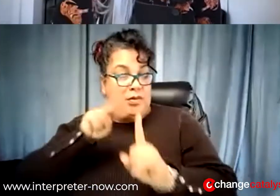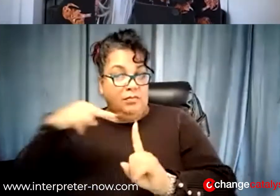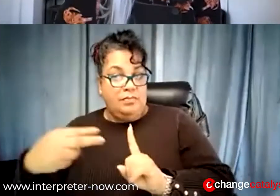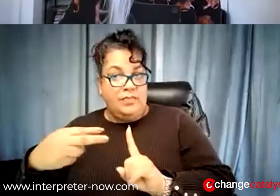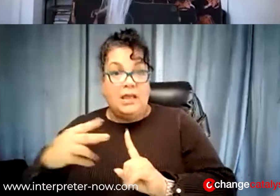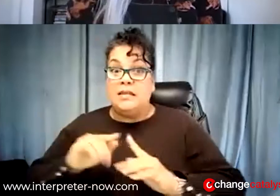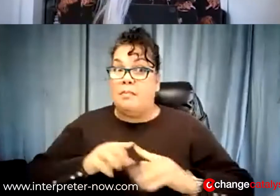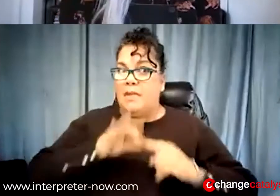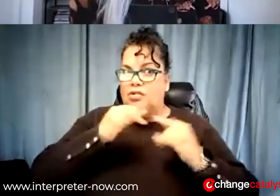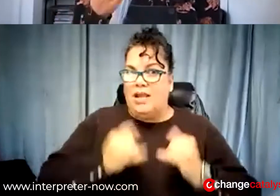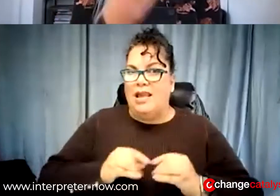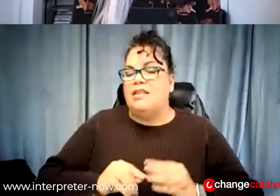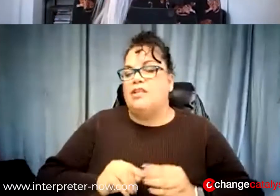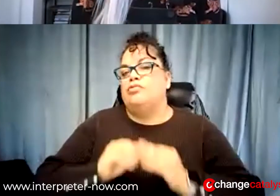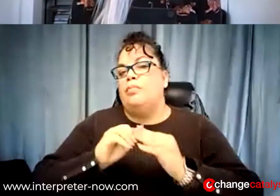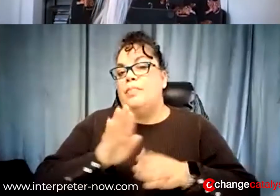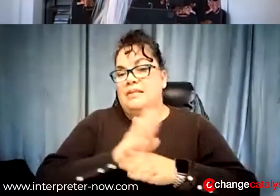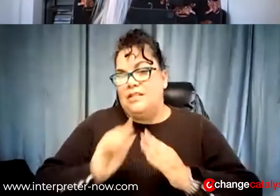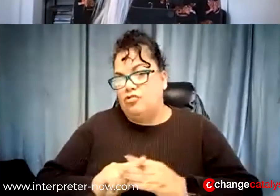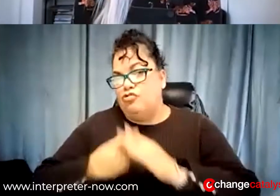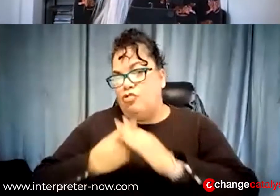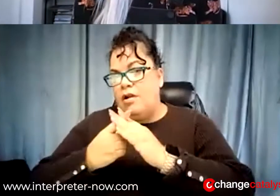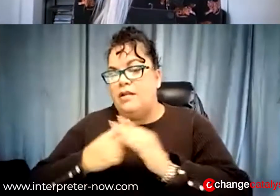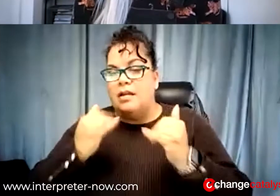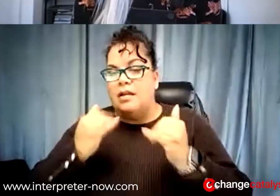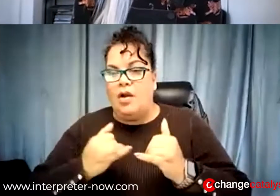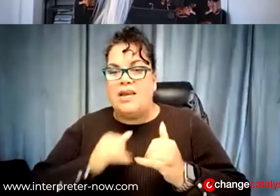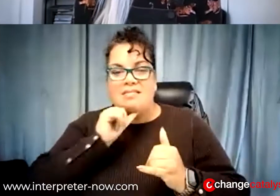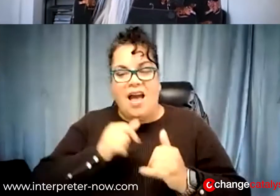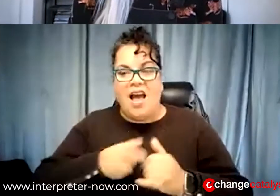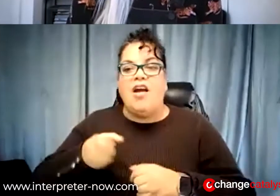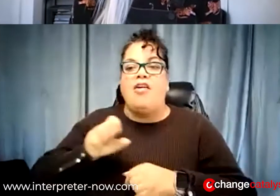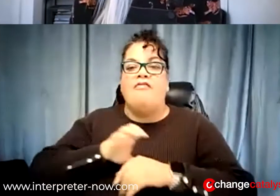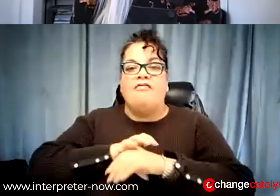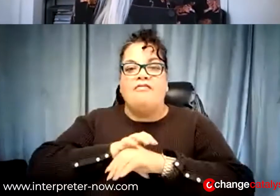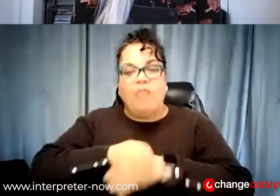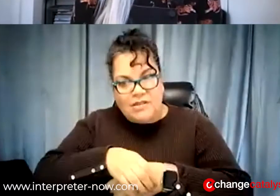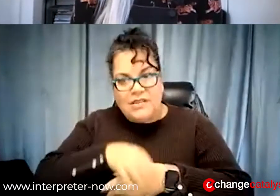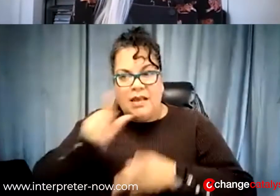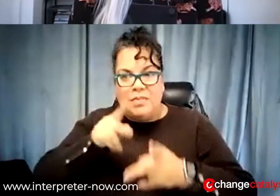world, is not forcing people through a funnel against their will and kind of badgering them